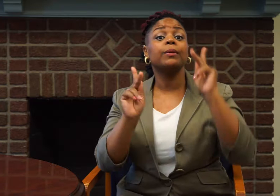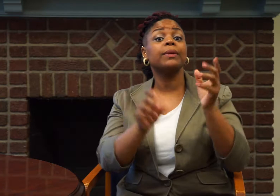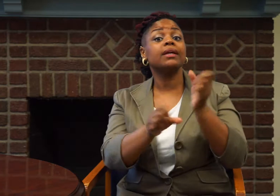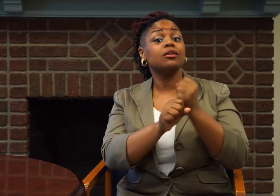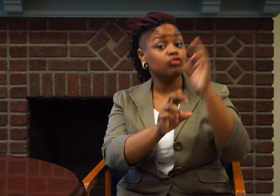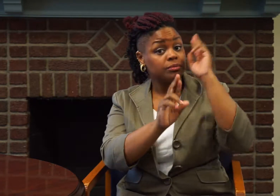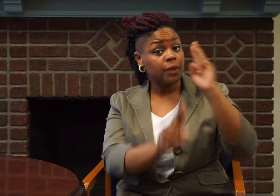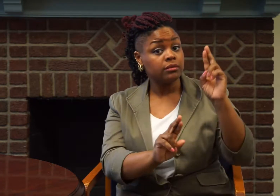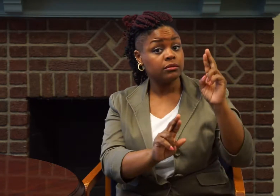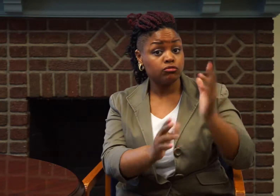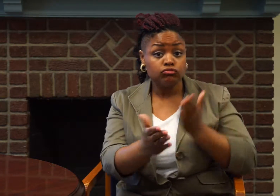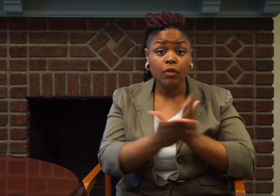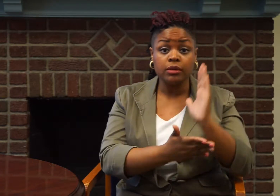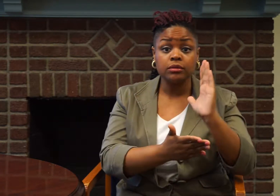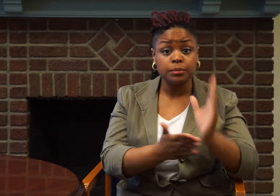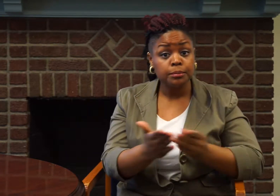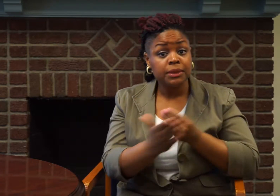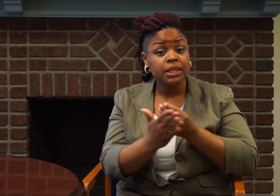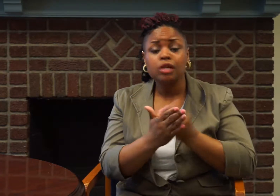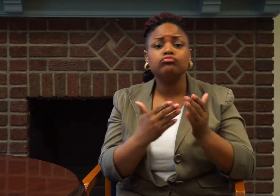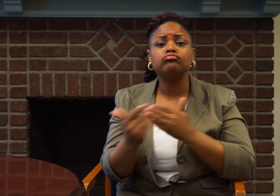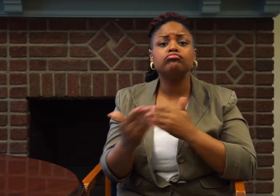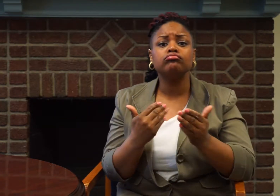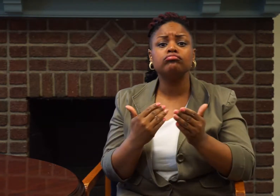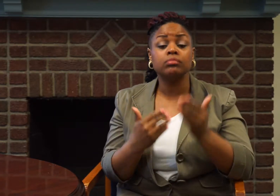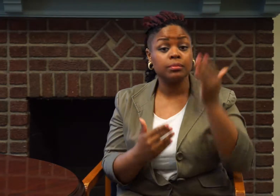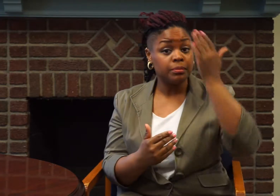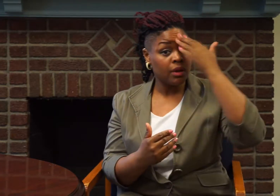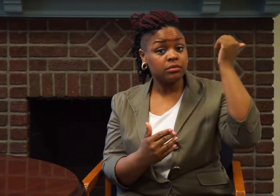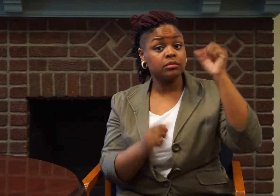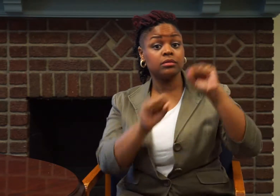If some get more respect, rights and more access to funds, regardless of who they are,